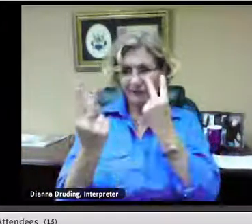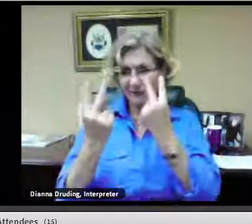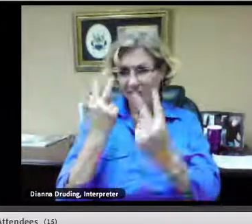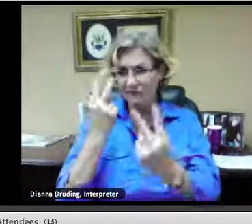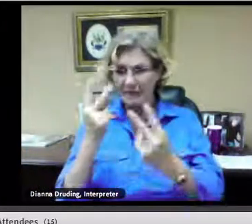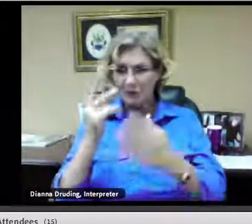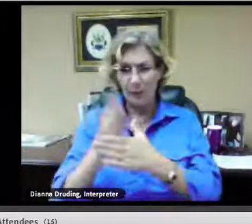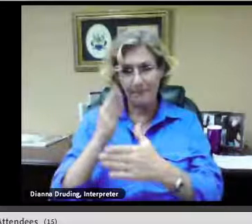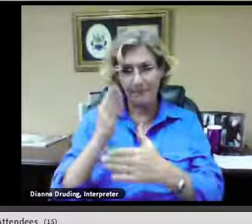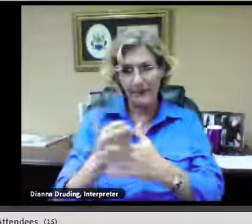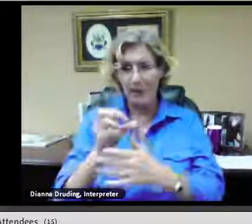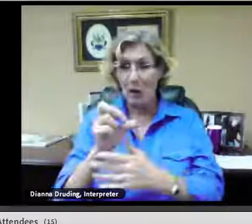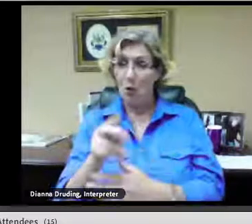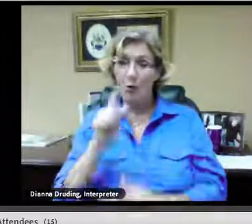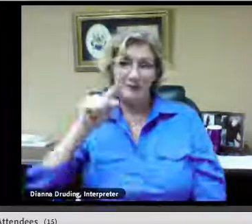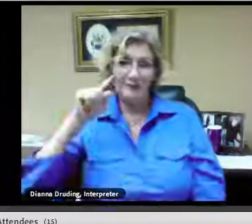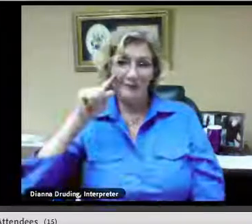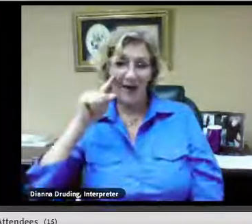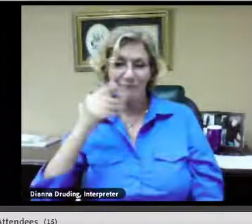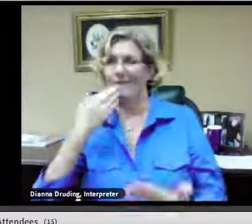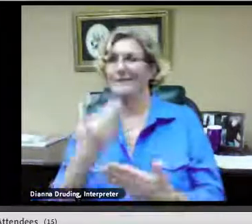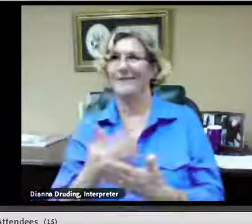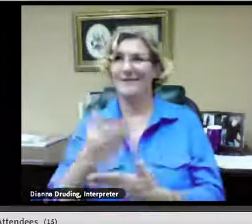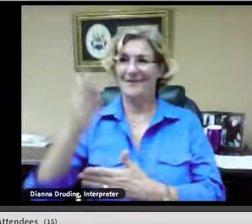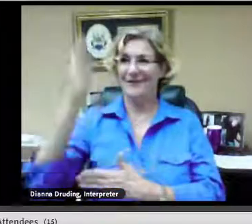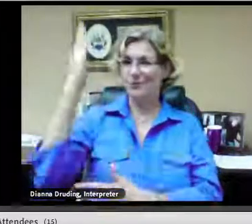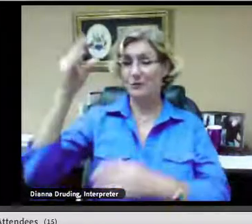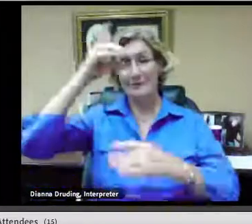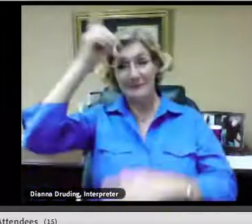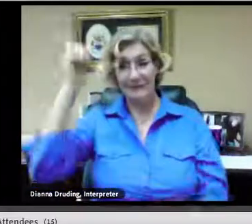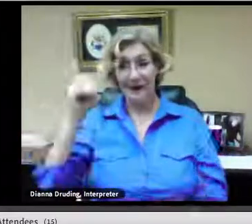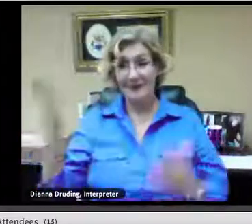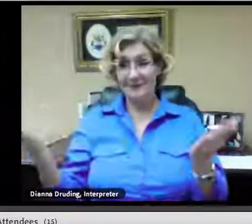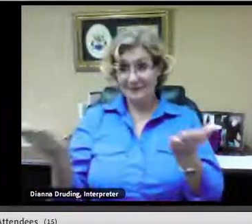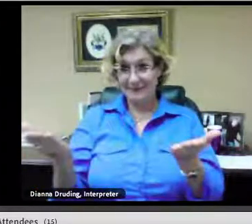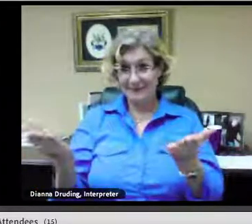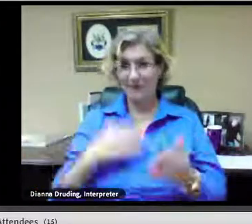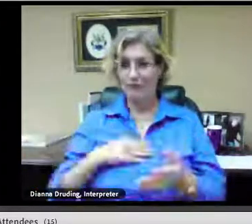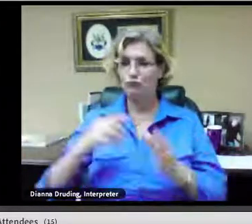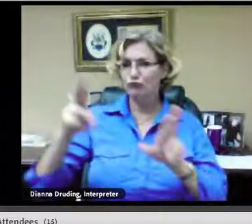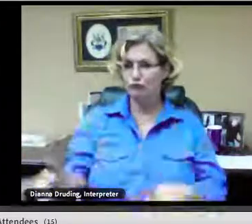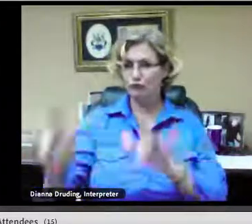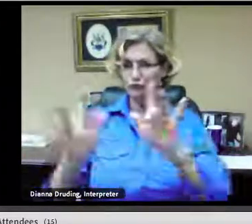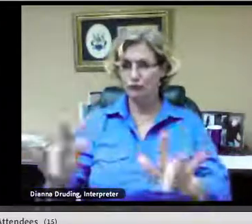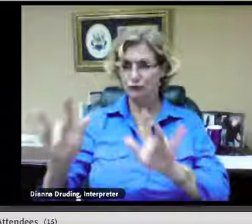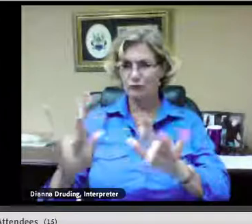Now, thank goodness we have Diana here recording that. That's great. But somebody might be trying to access